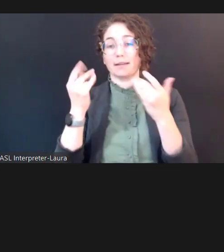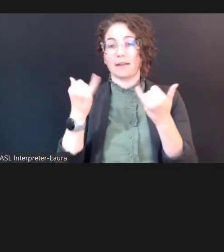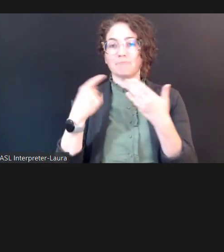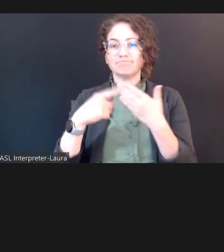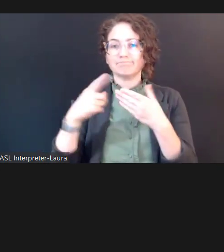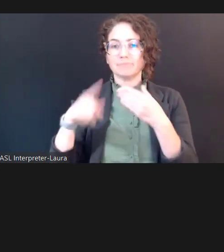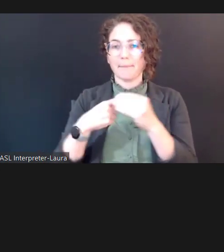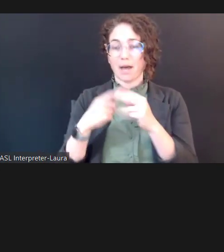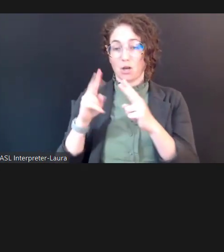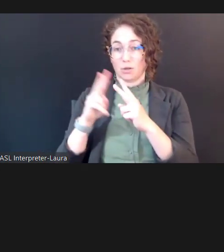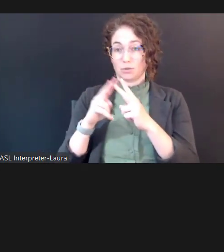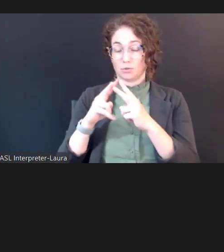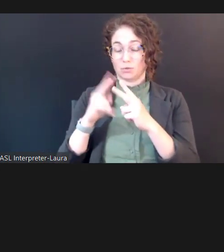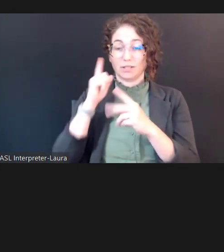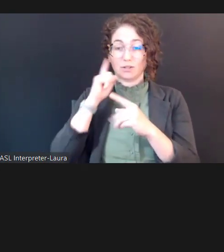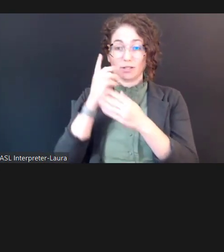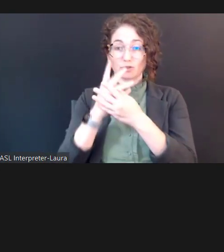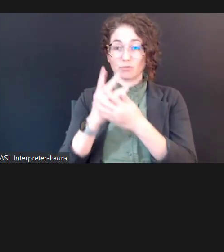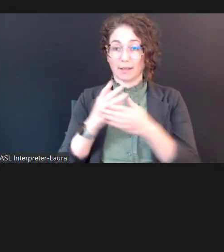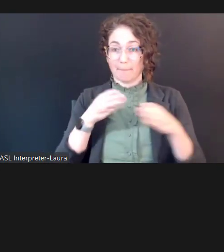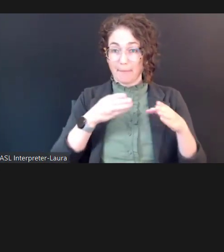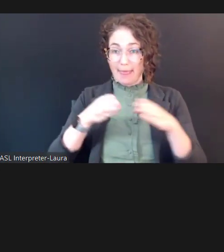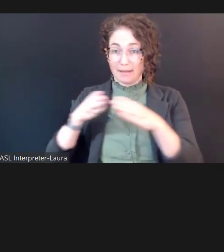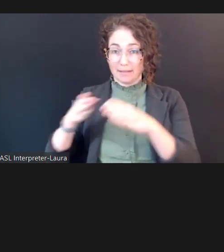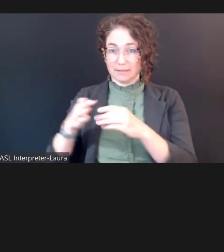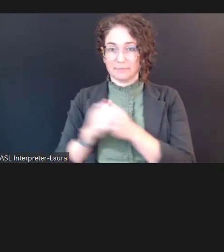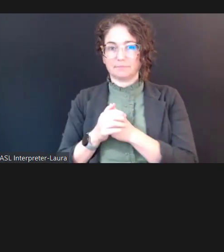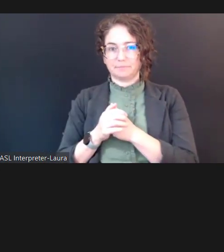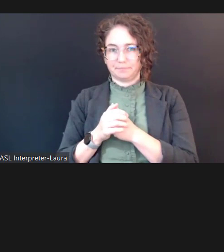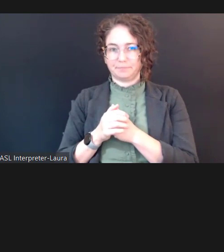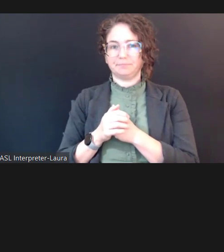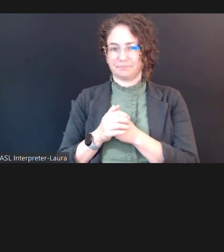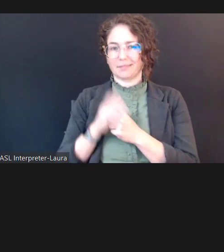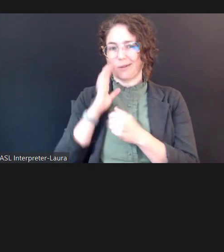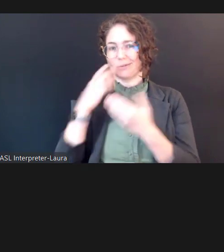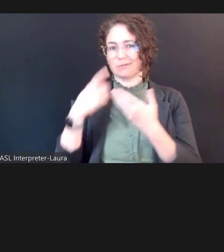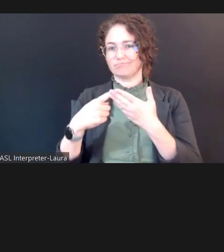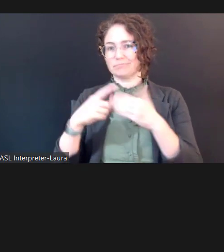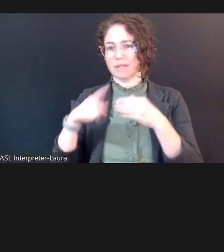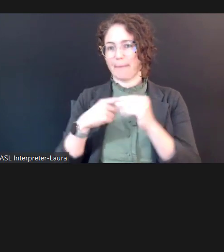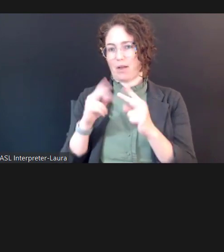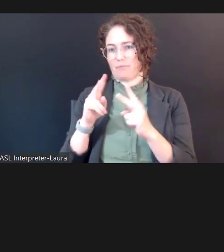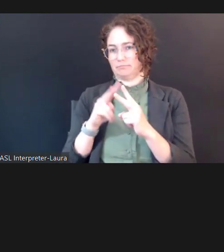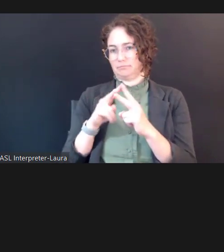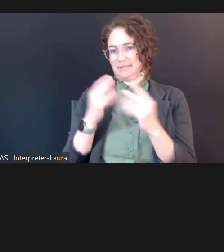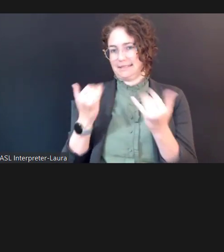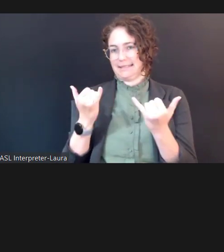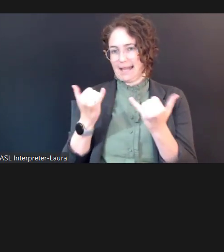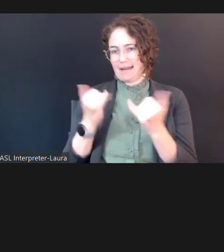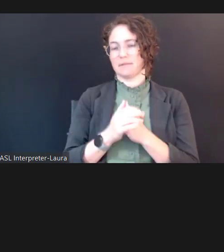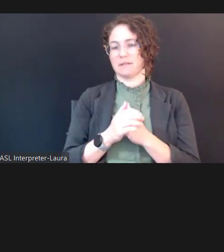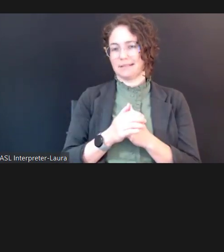we're going to be talking about today and that are used during early childhood.